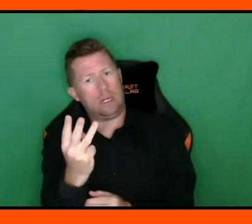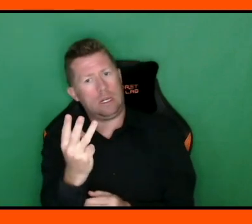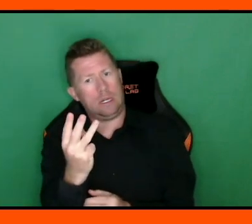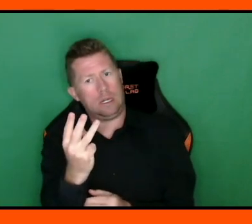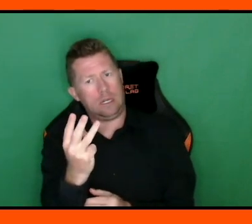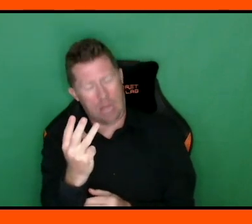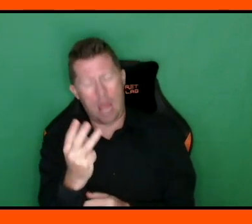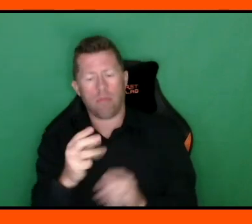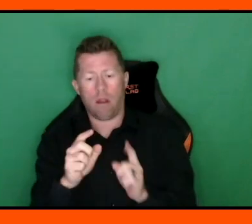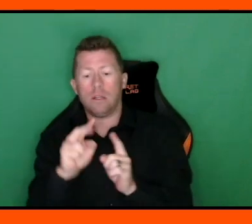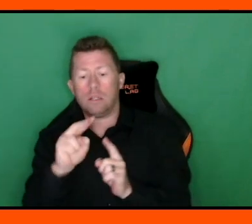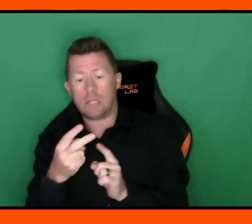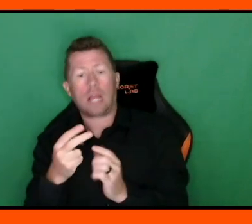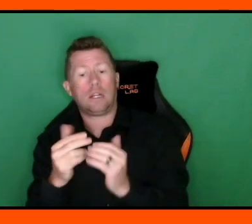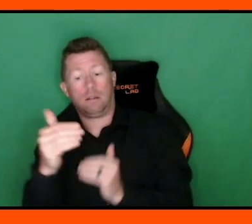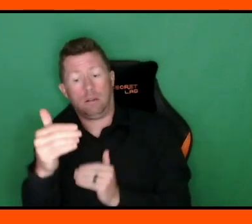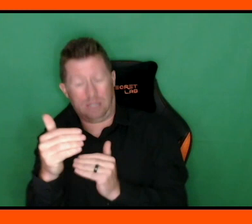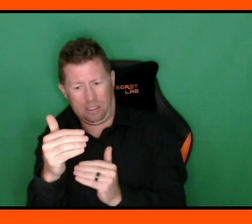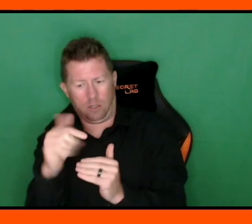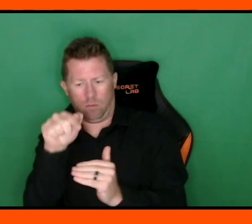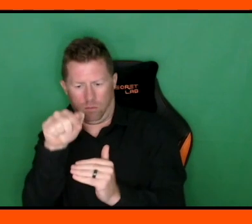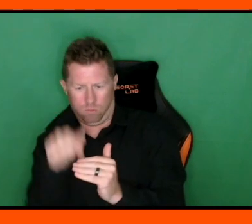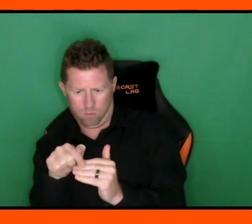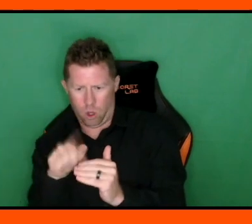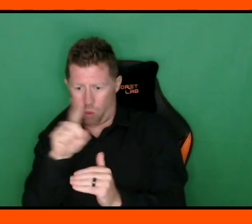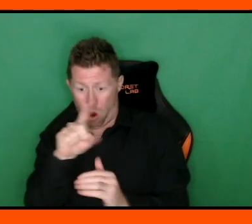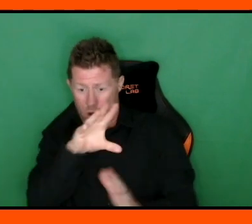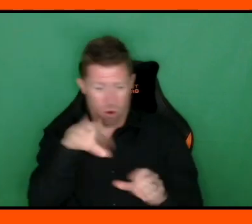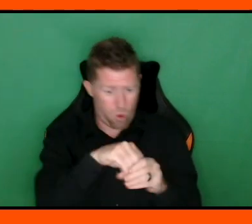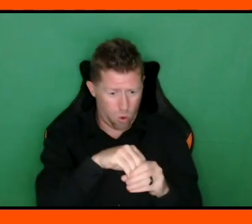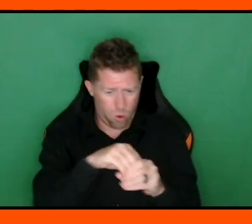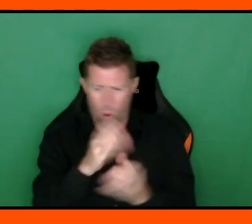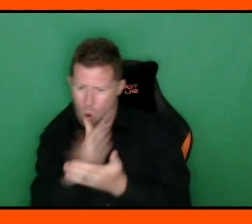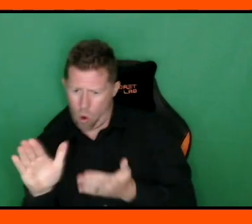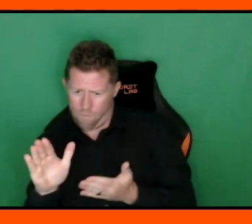that will look at the short list of topics for inclusion, change or removal for the 2026 Census.